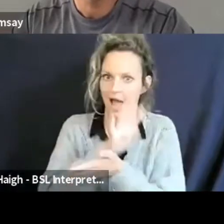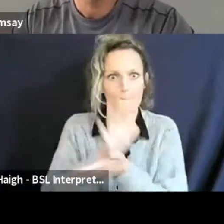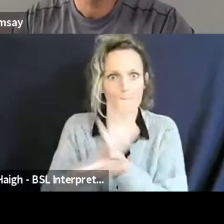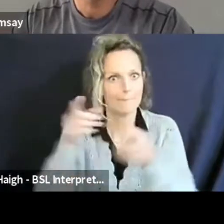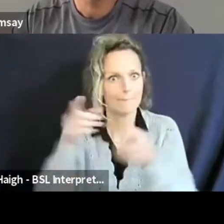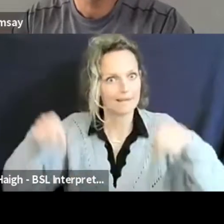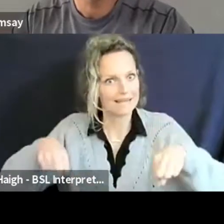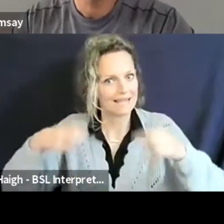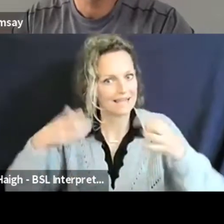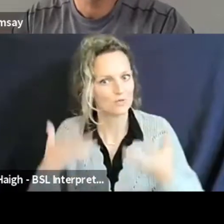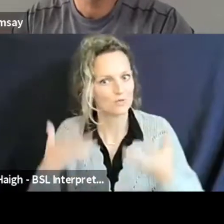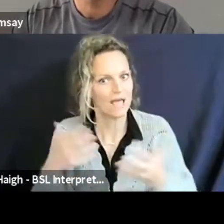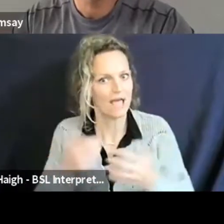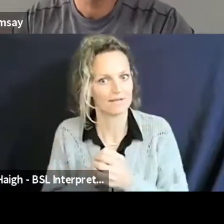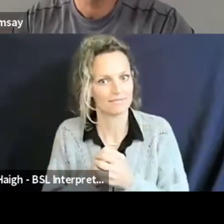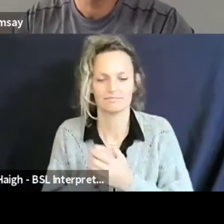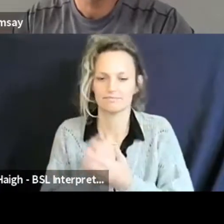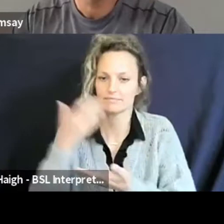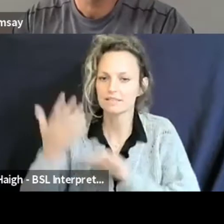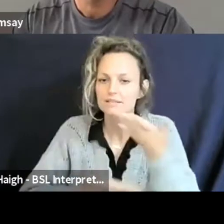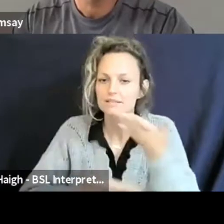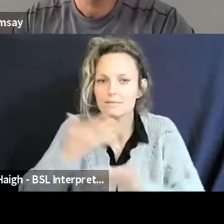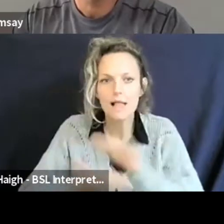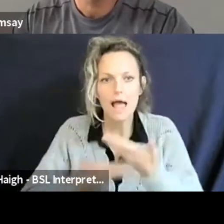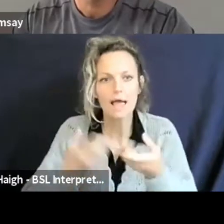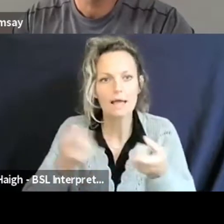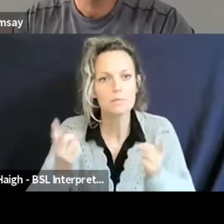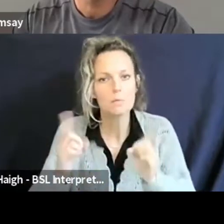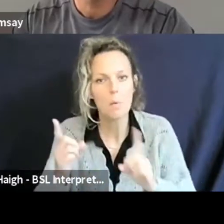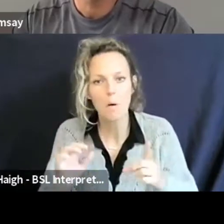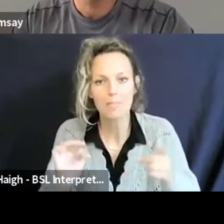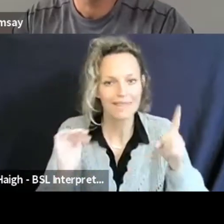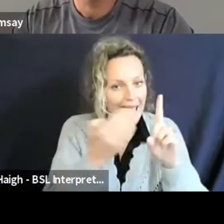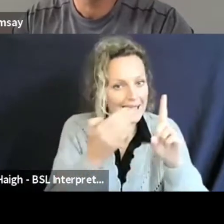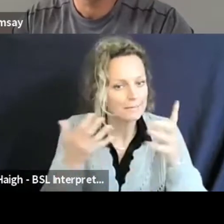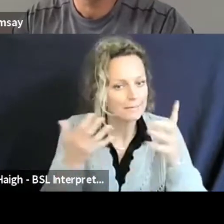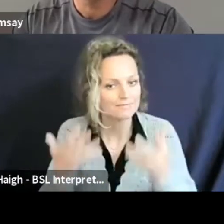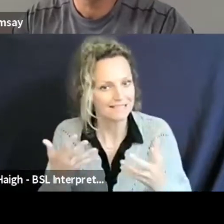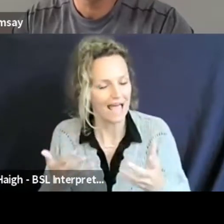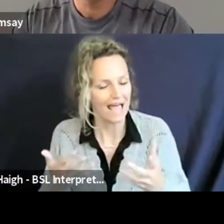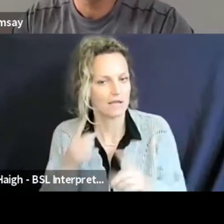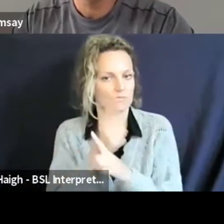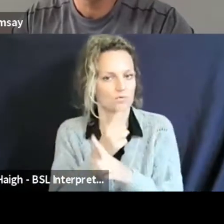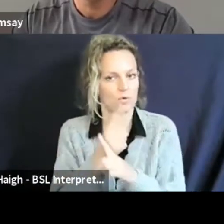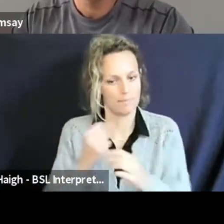I have the role of subject matter expert in HMRC for disability.